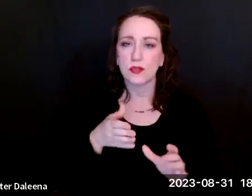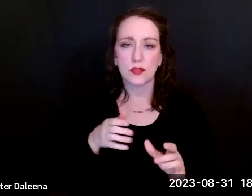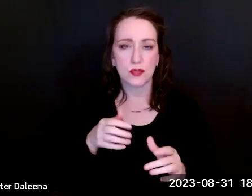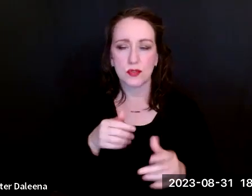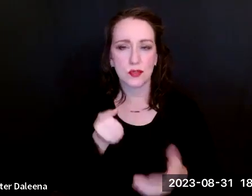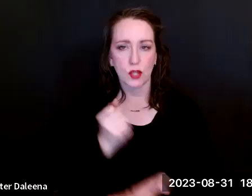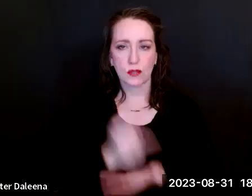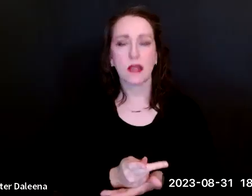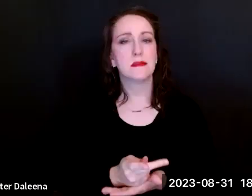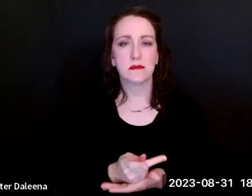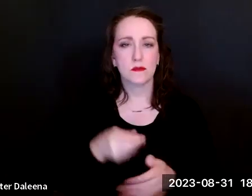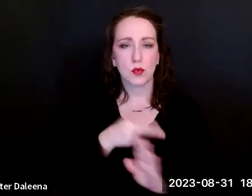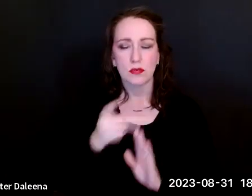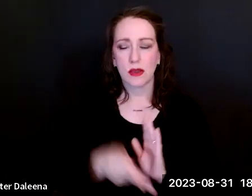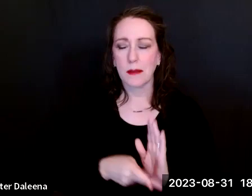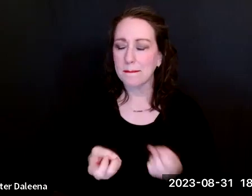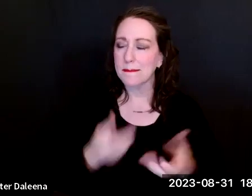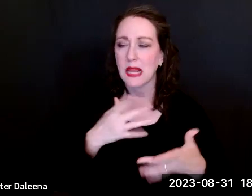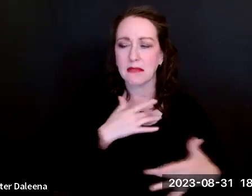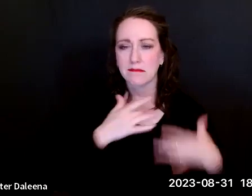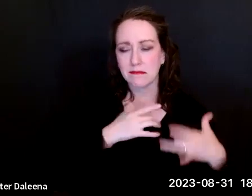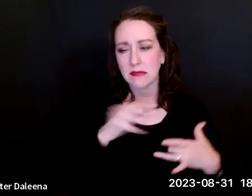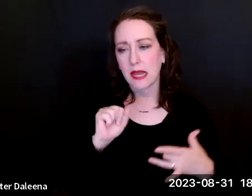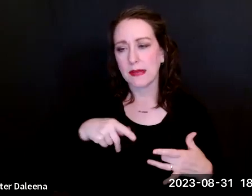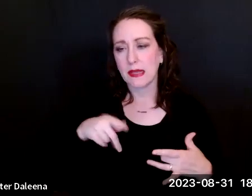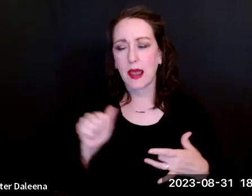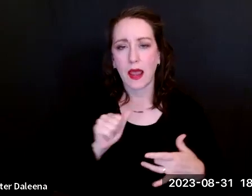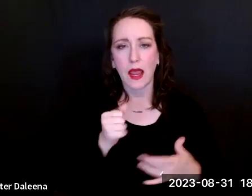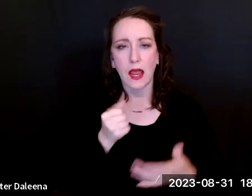we've heard a number of concerns with APA accreditation during our listening sessions